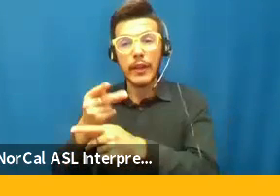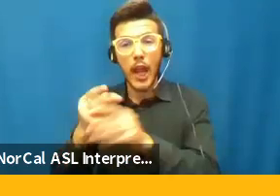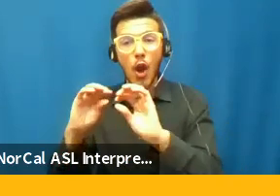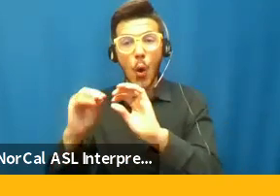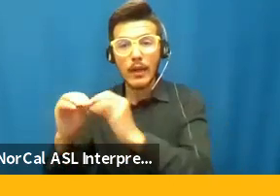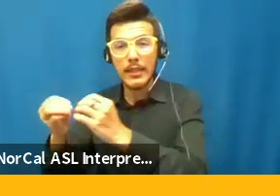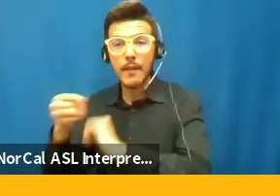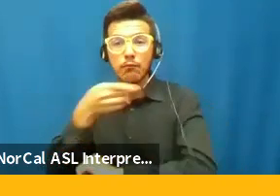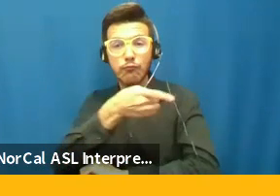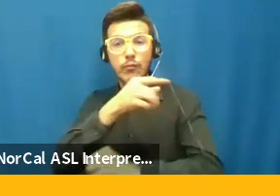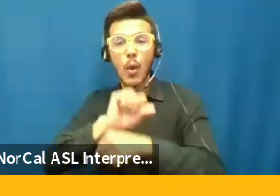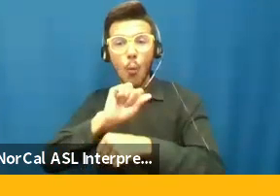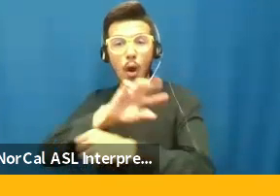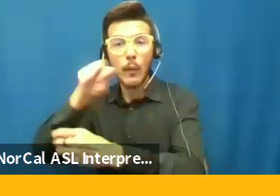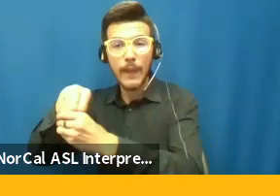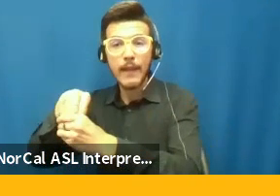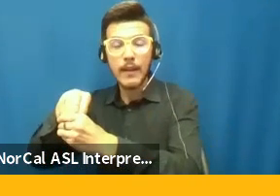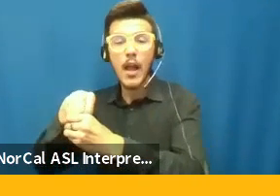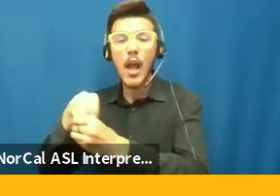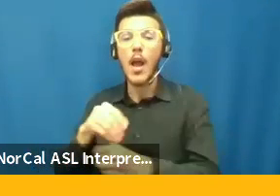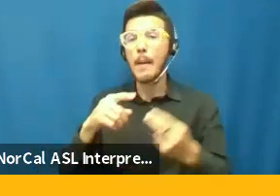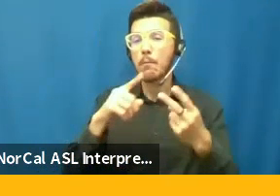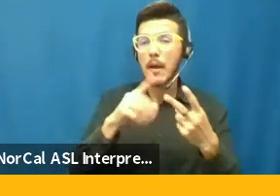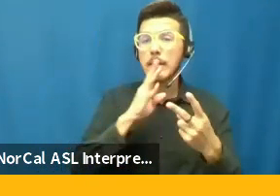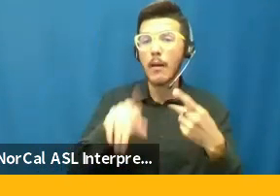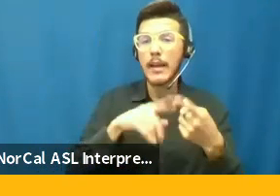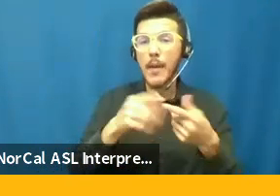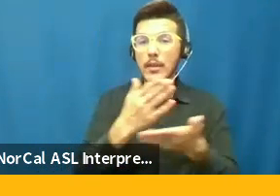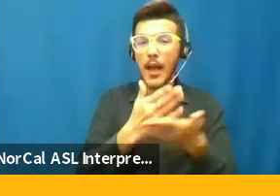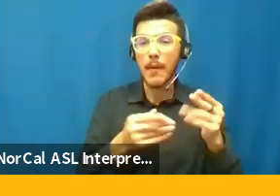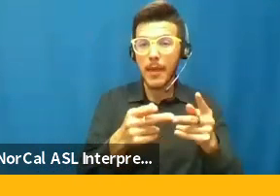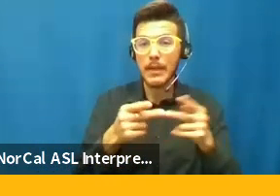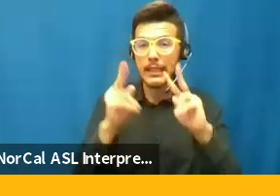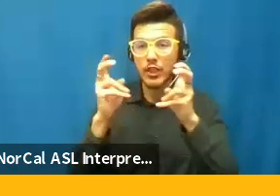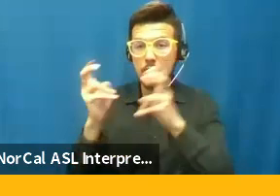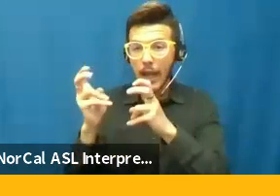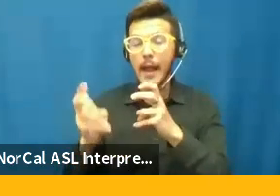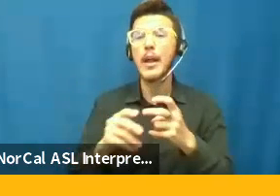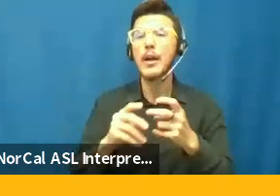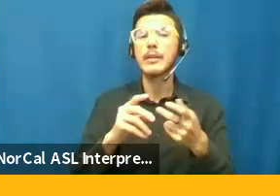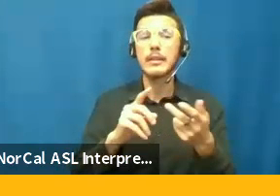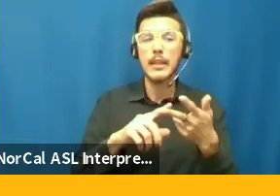work within, talking about some of the position titles, the departments that host these positions